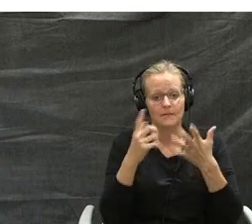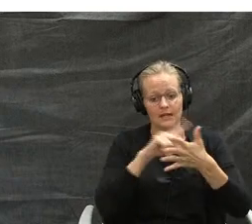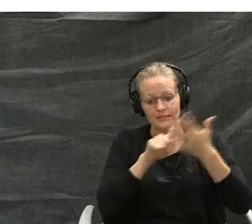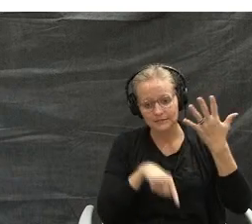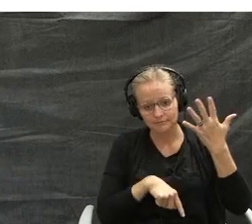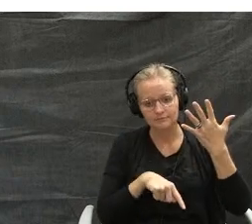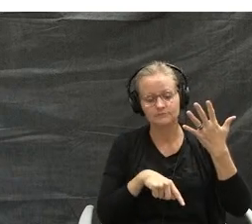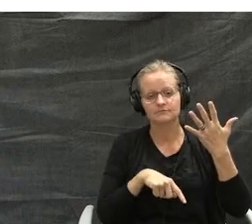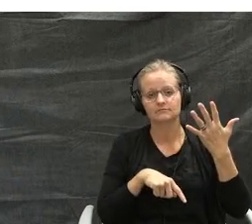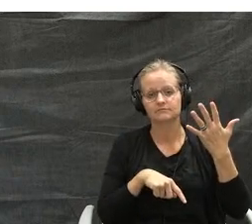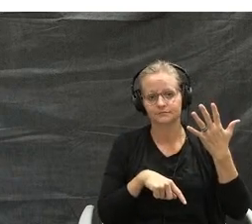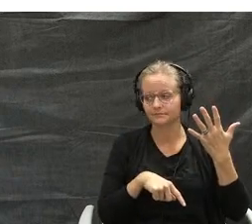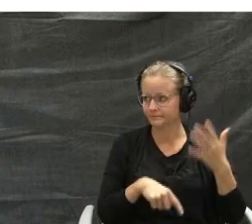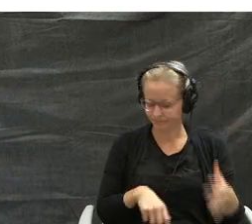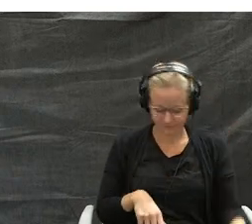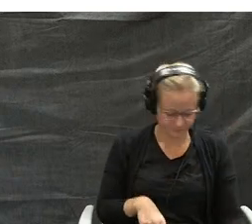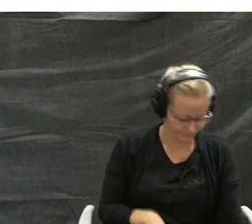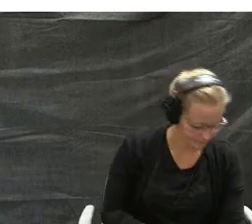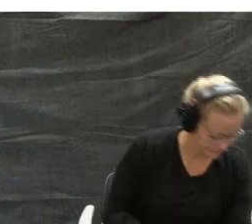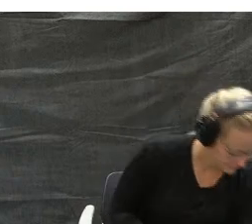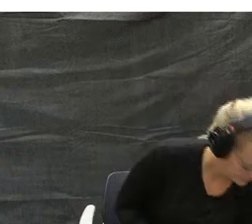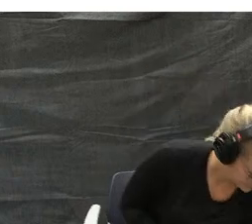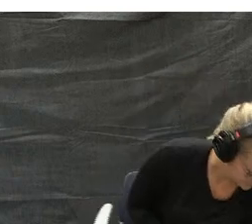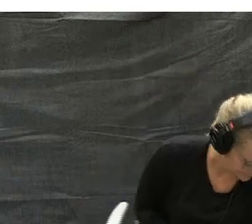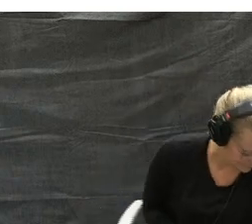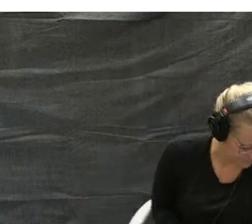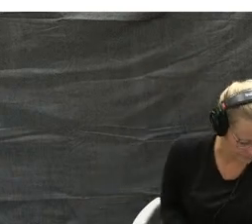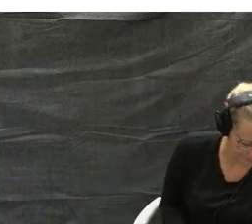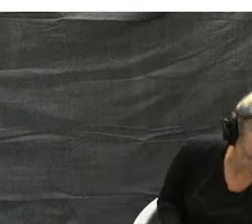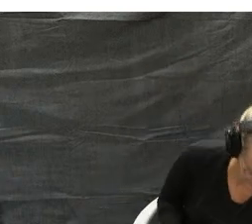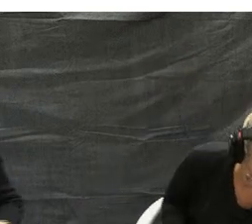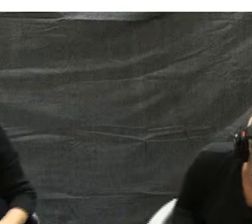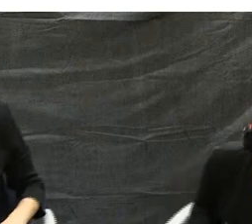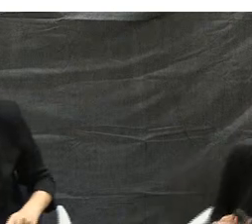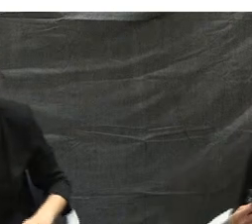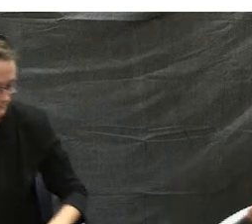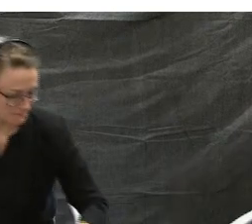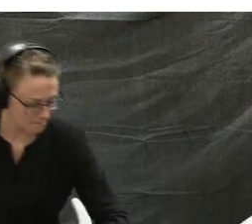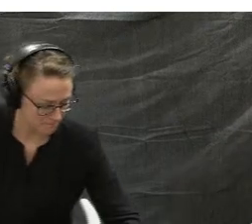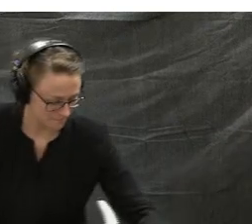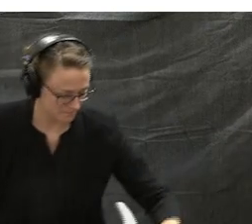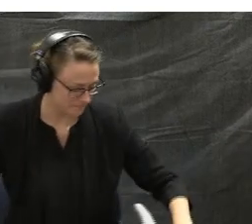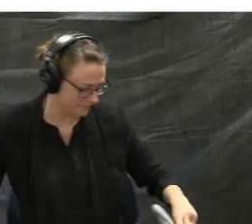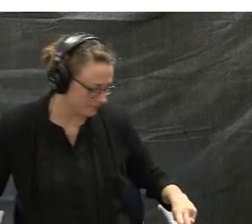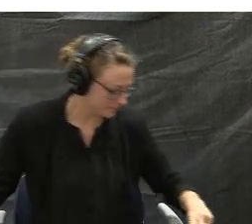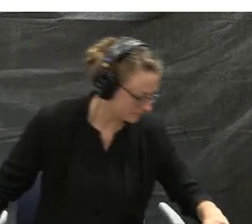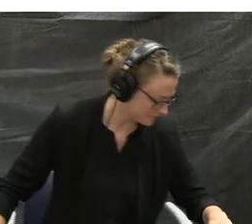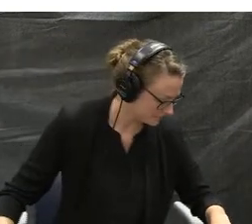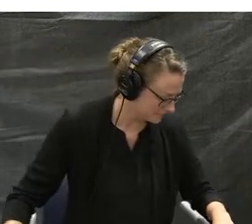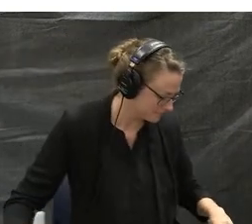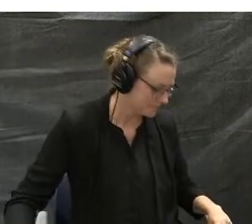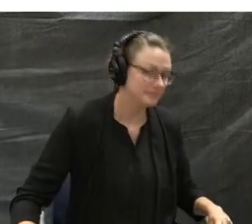Deephaven Kim Schreiber of Excel. Sure, Jenny Thompson of Excelsior and Jennifer a soul Lions of Excelsior.